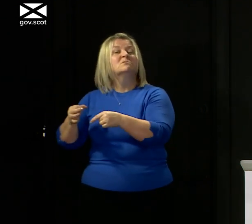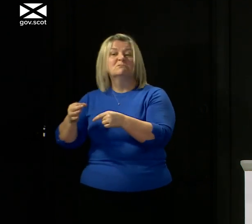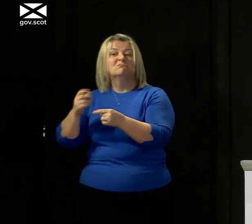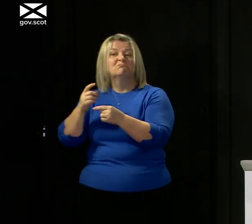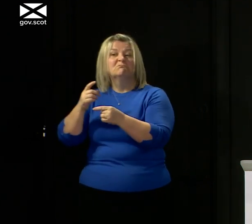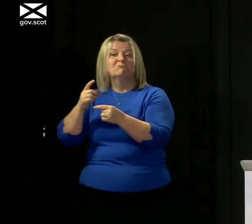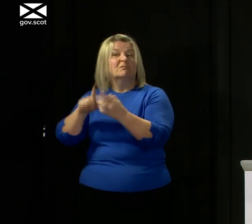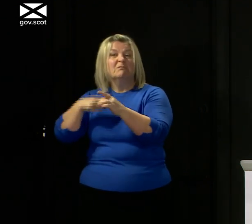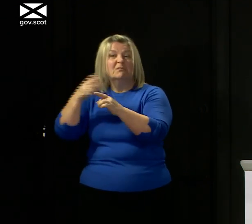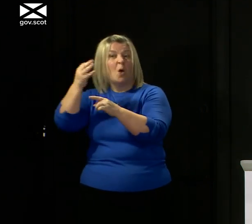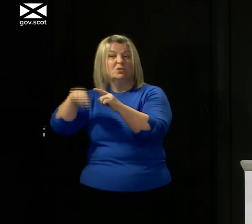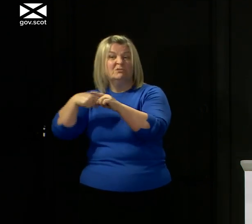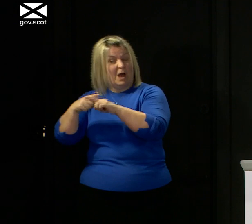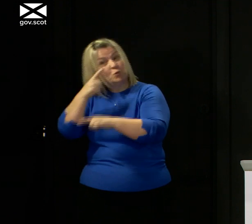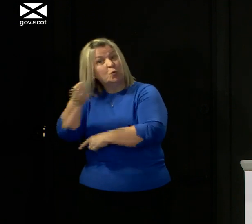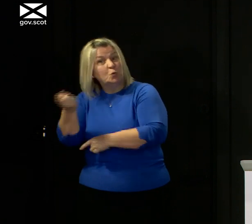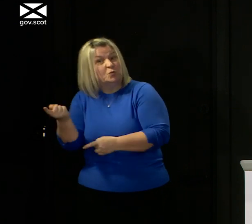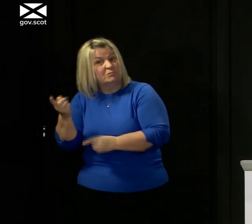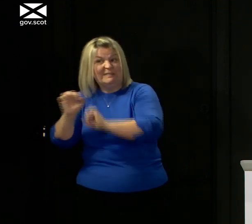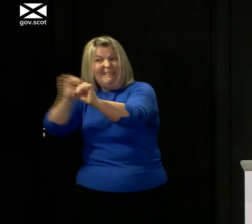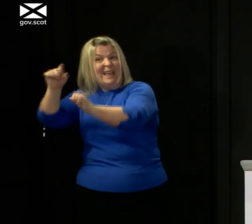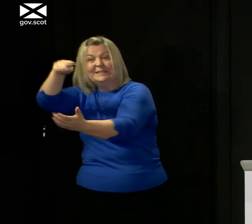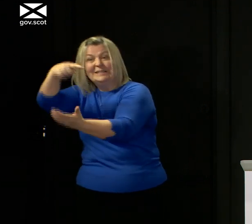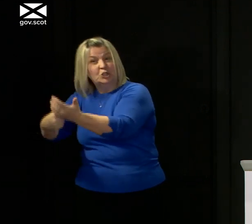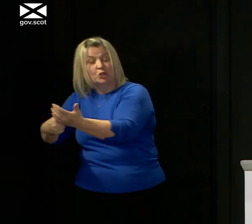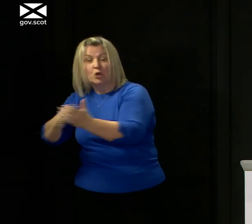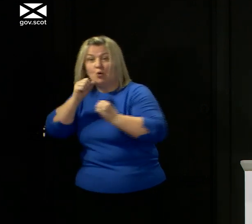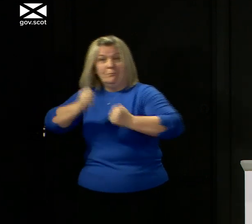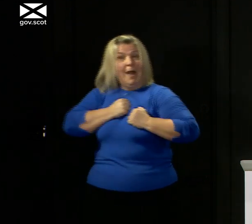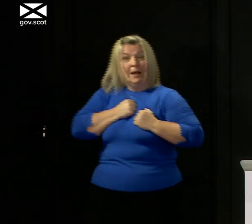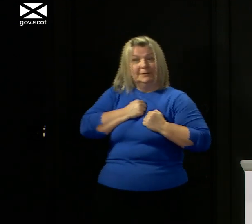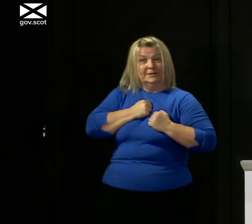what the Scottish Government has done is give additional money to local